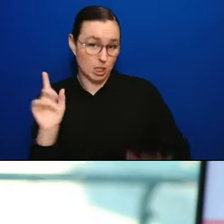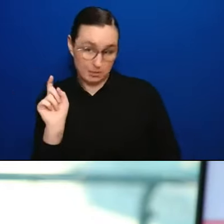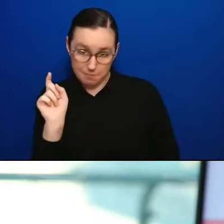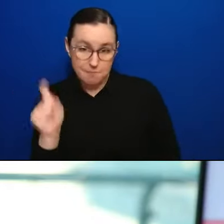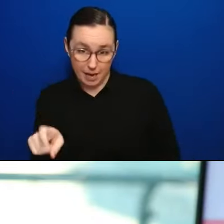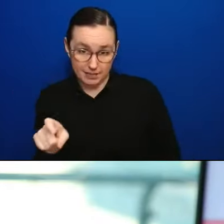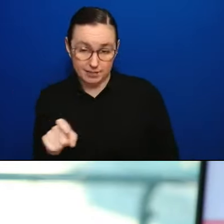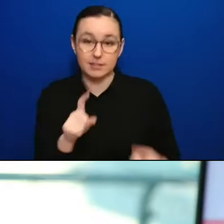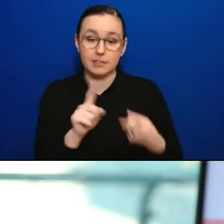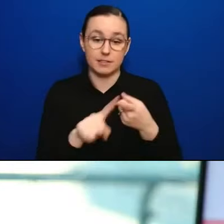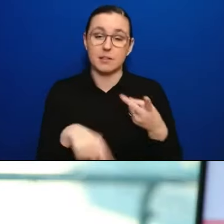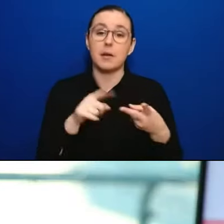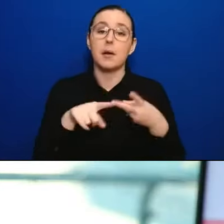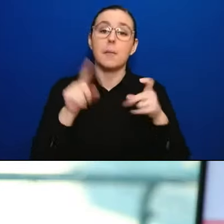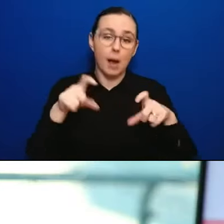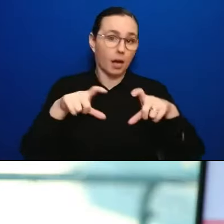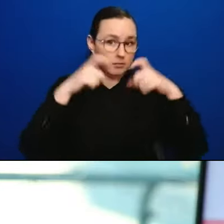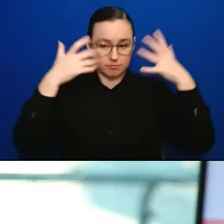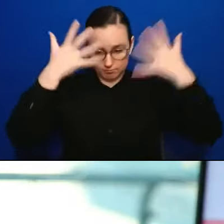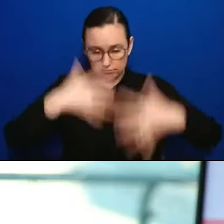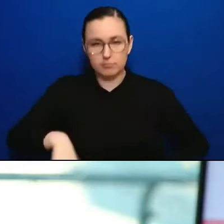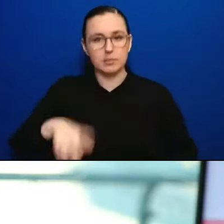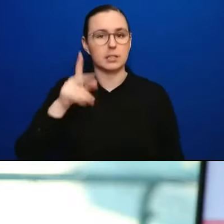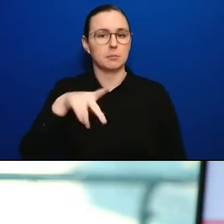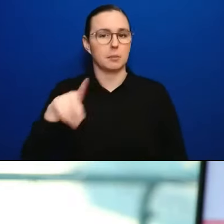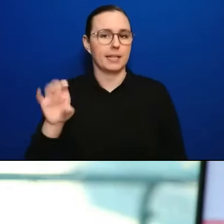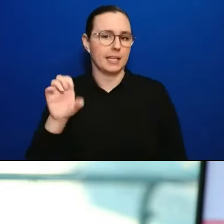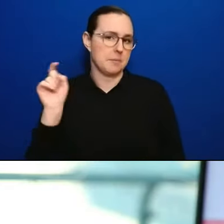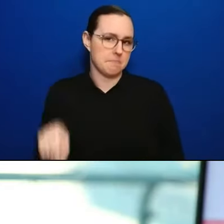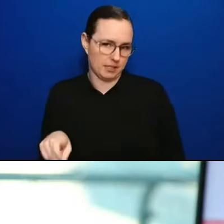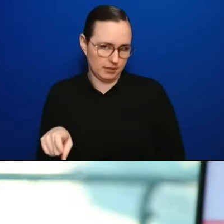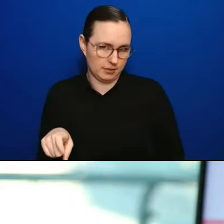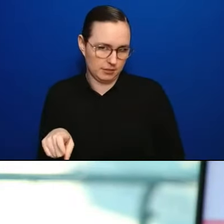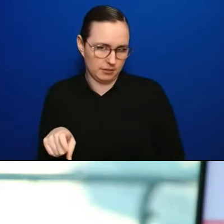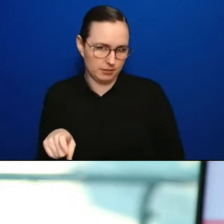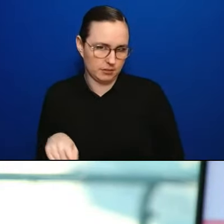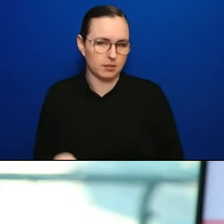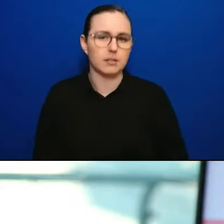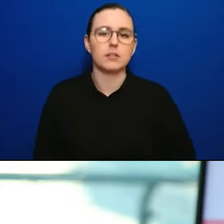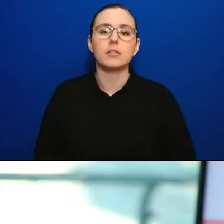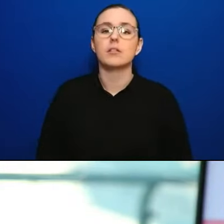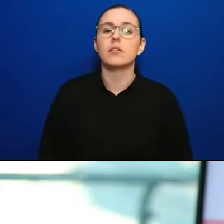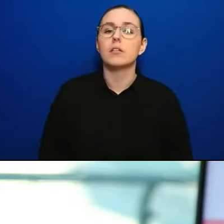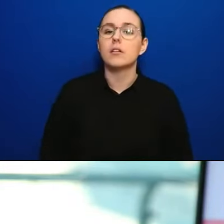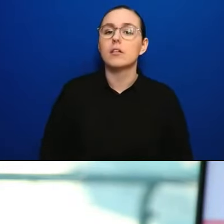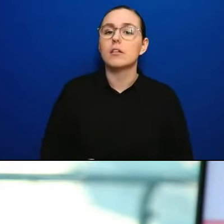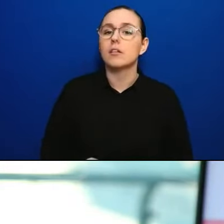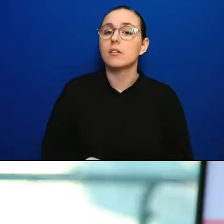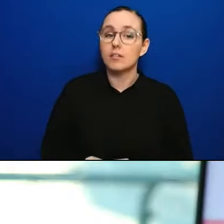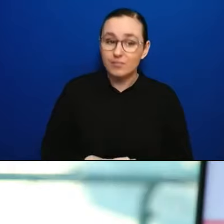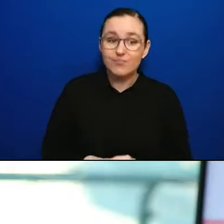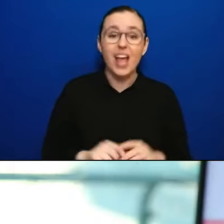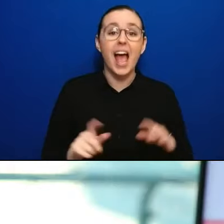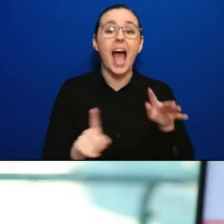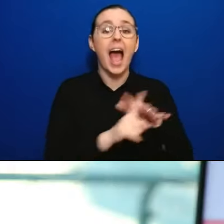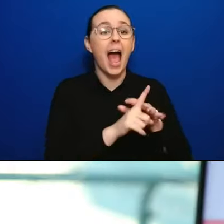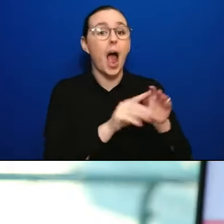vaccinated themselves. That's how we manage this risk.